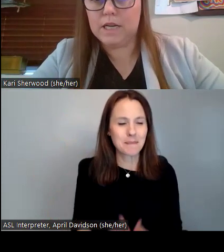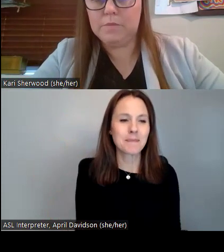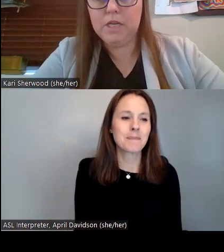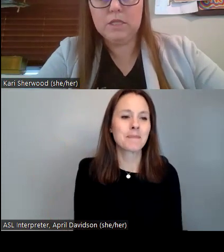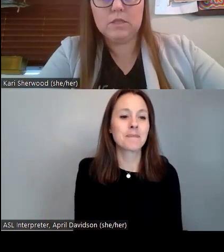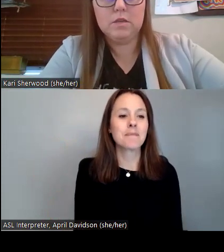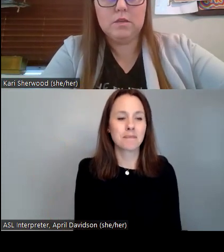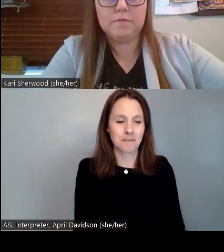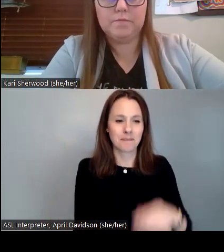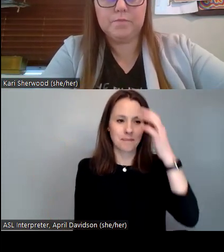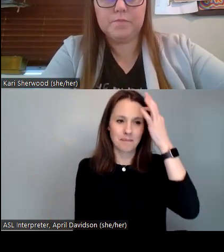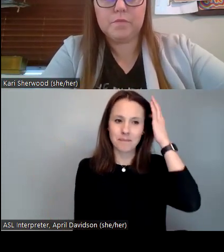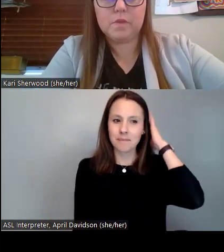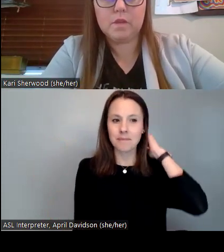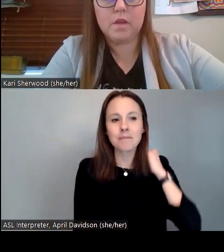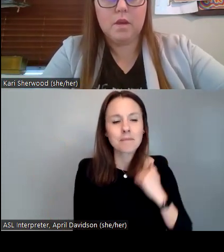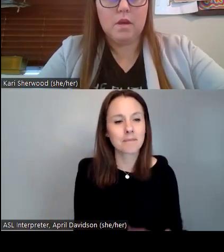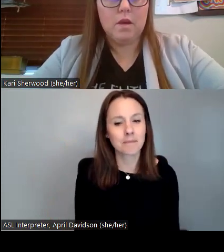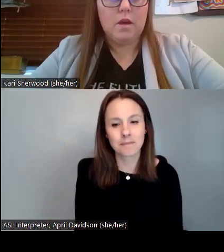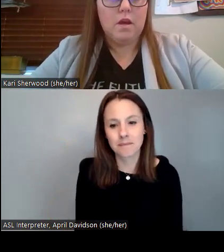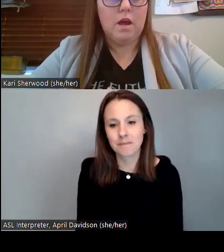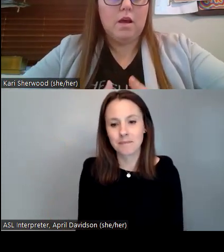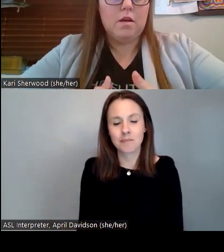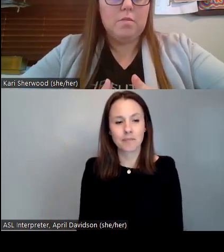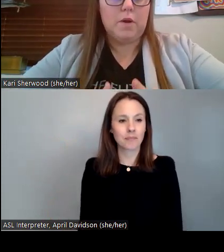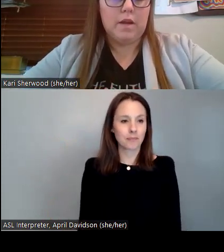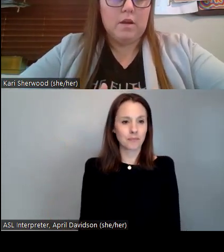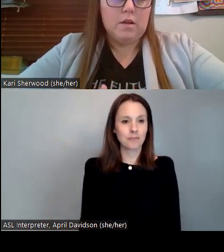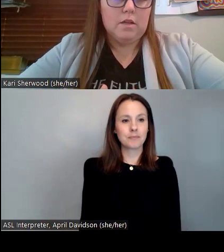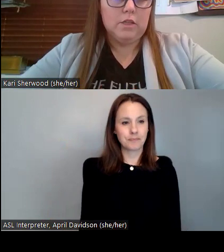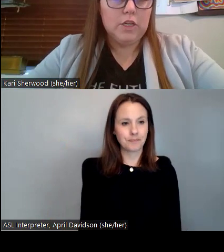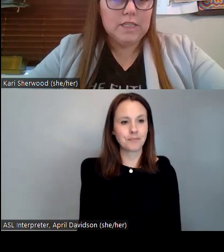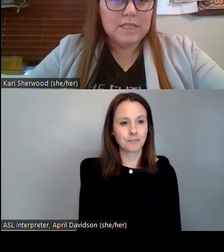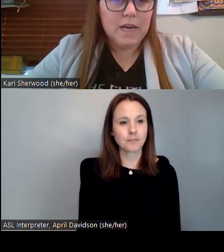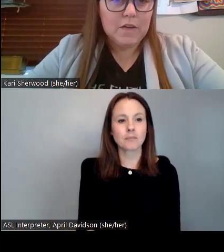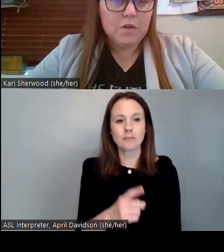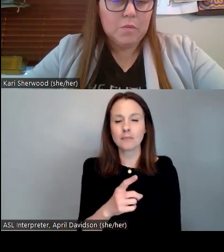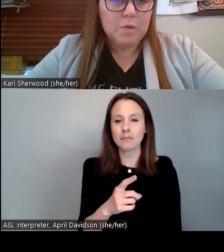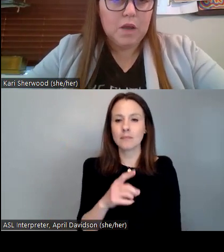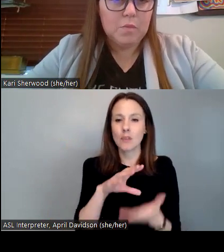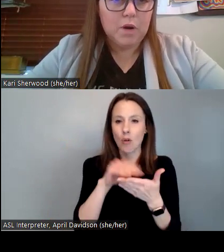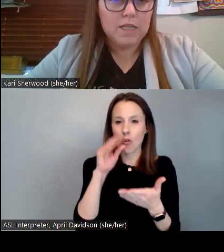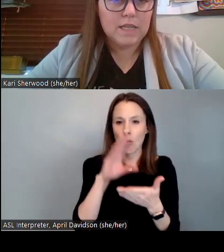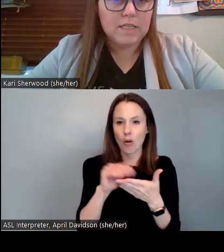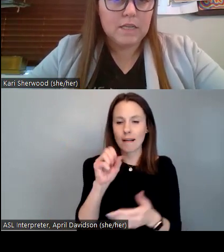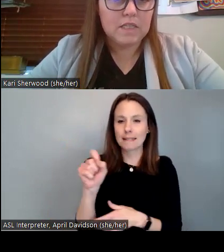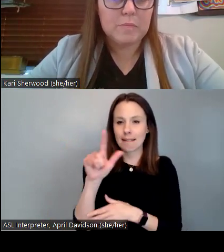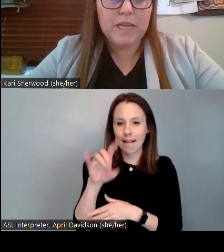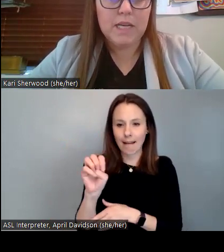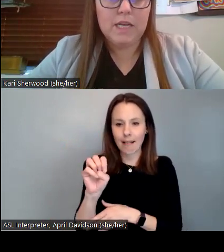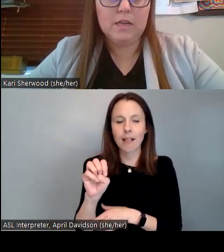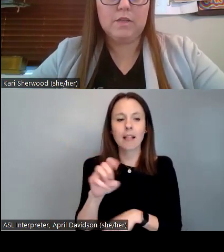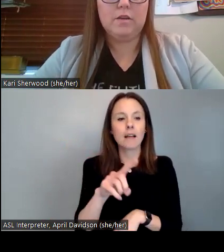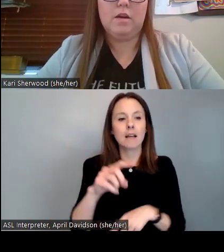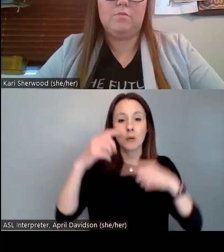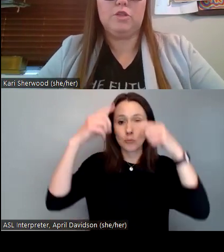Next slide please. Okay. Learning style. Processing speed. Just